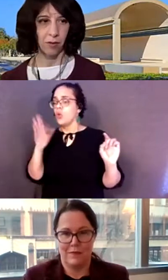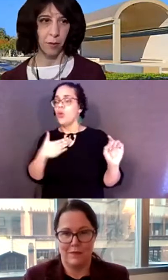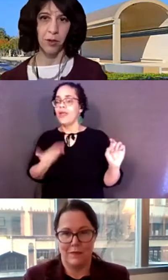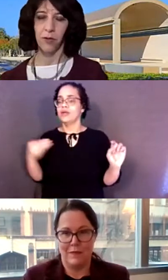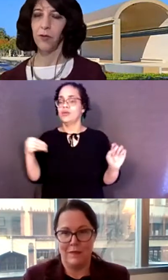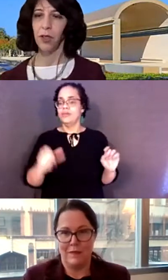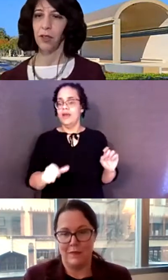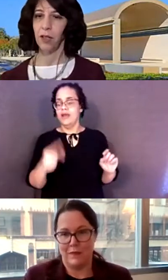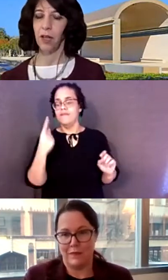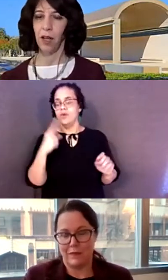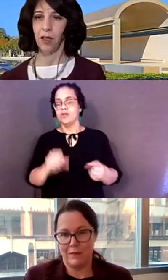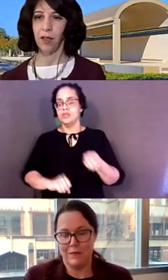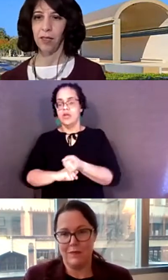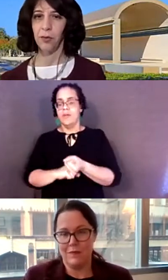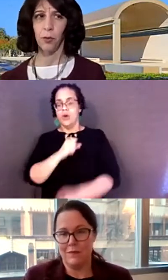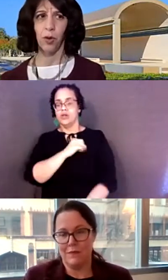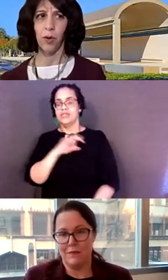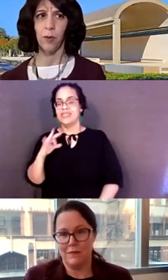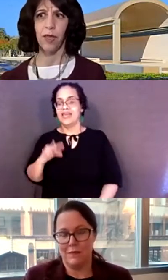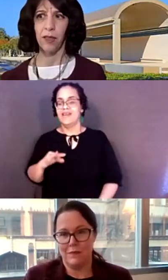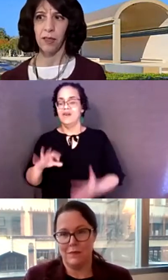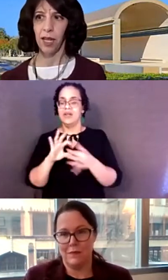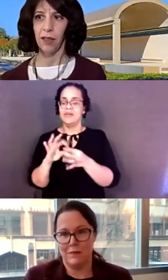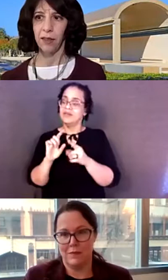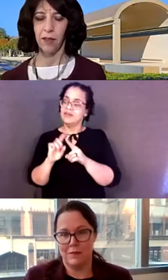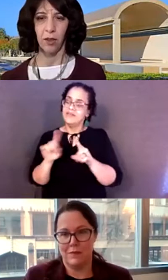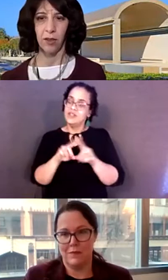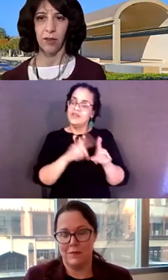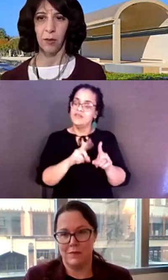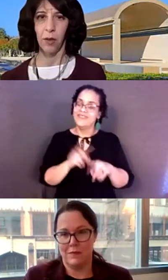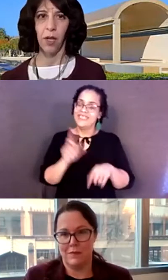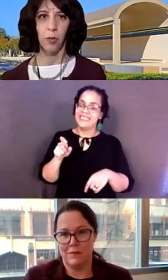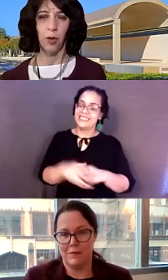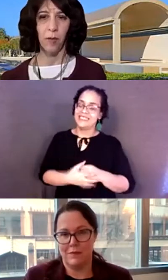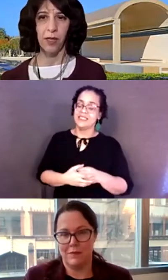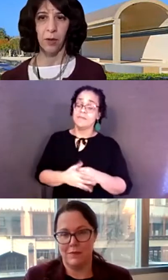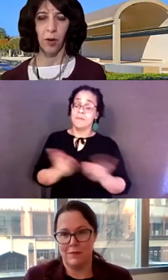bunch of different different programs within the state.